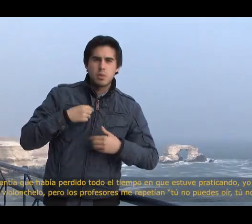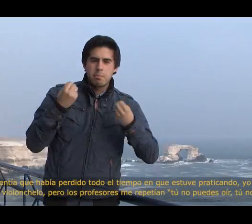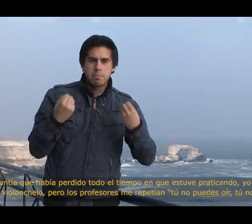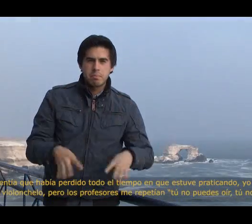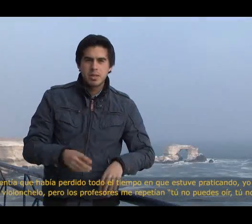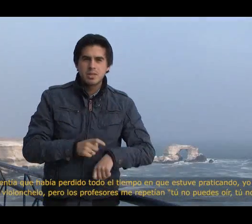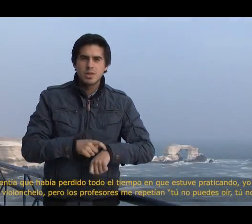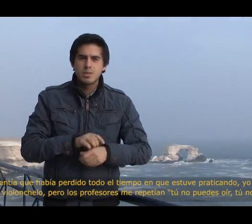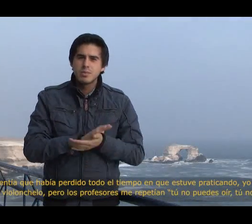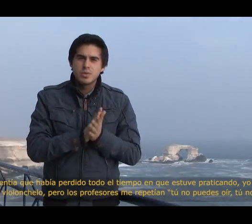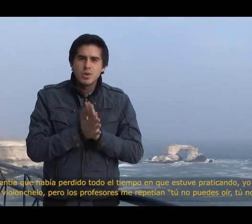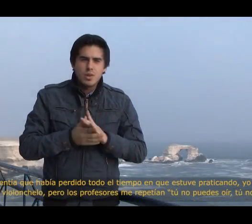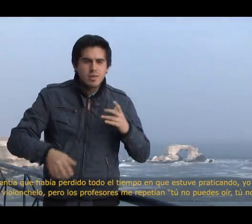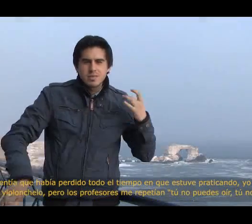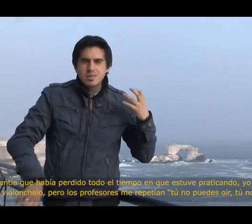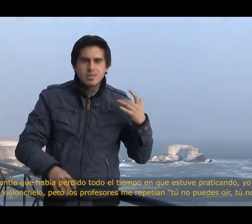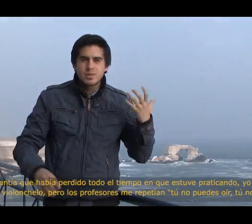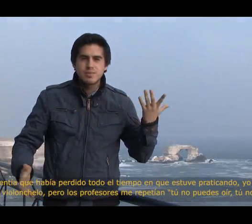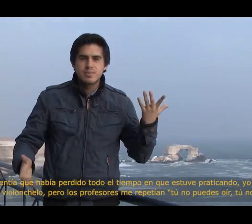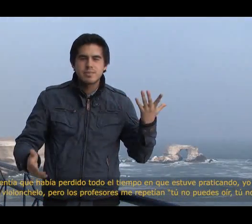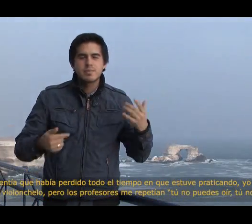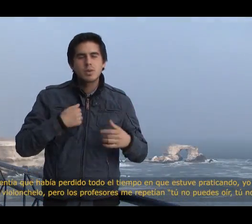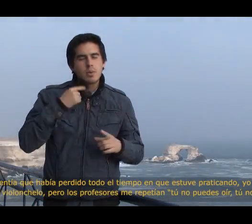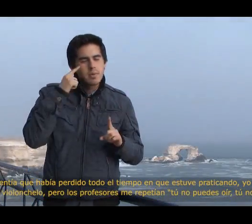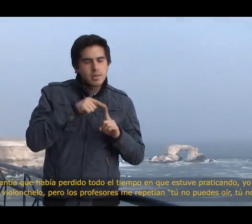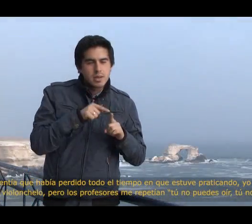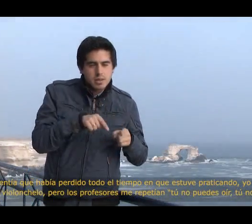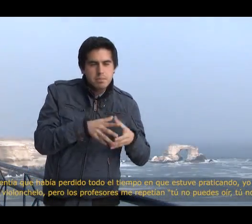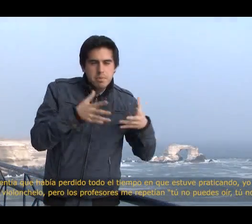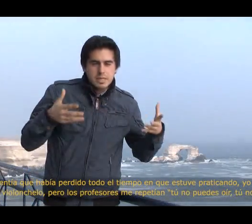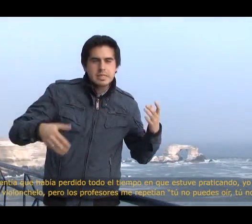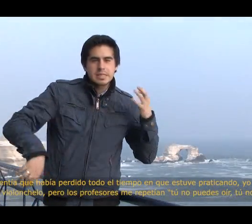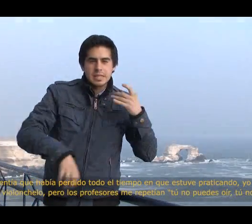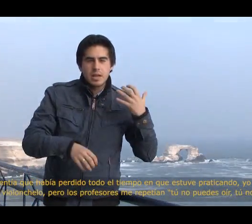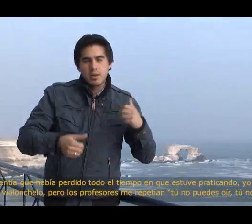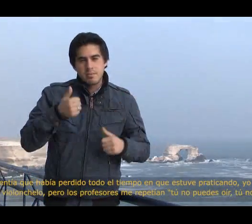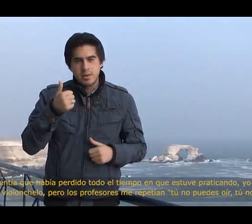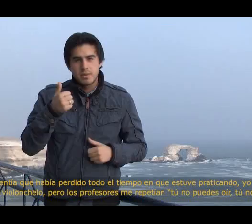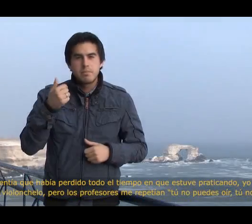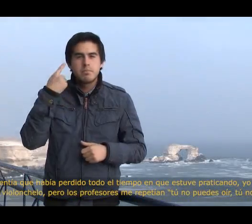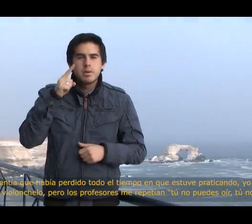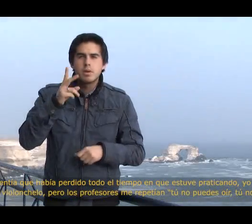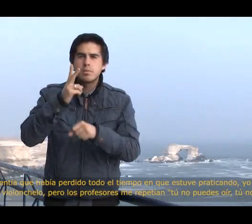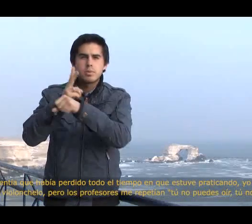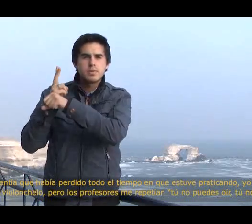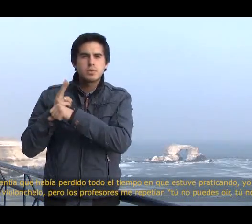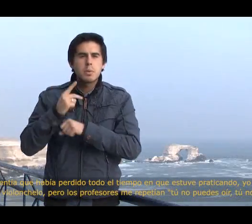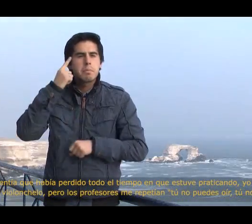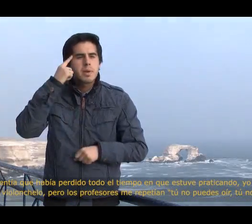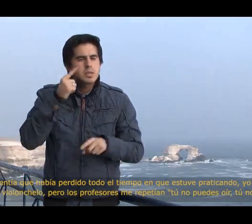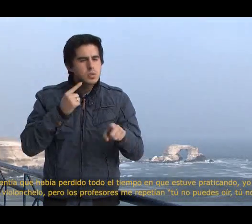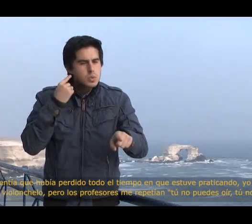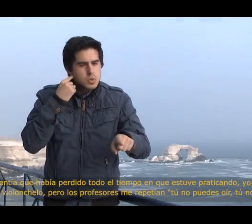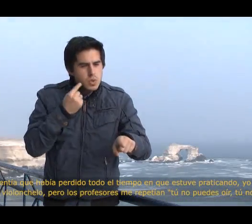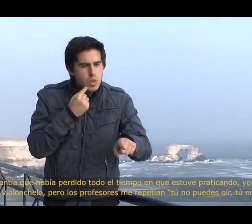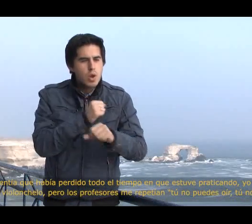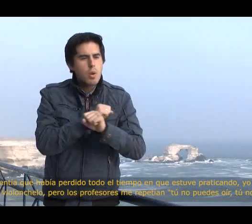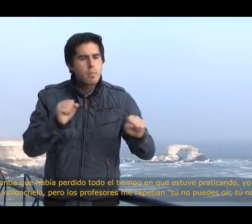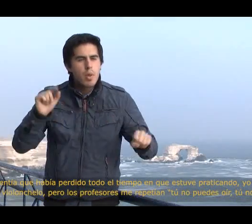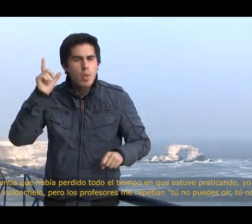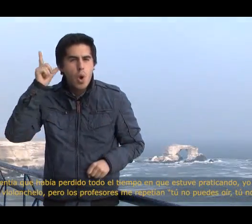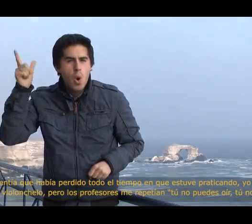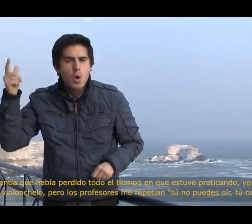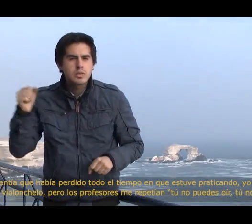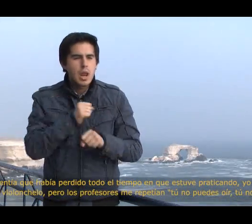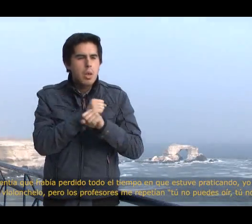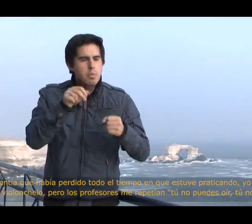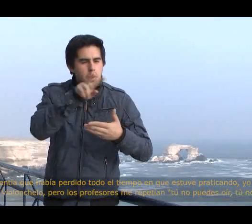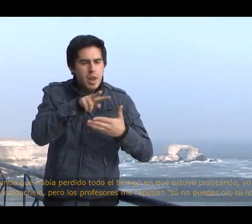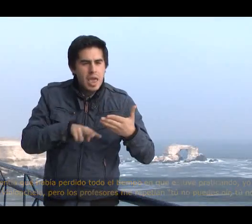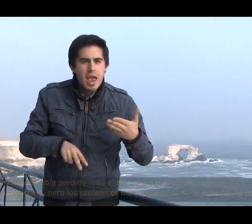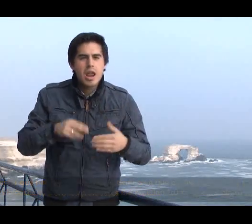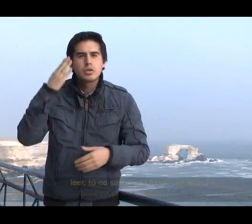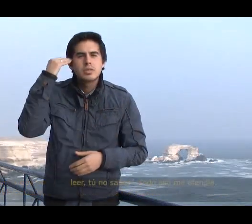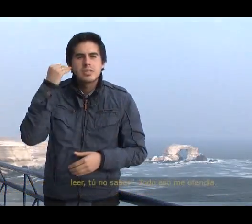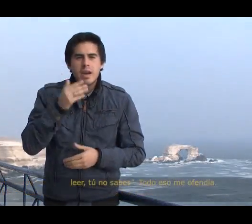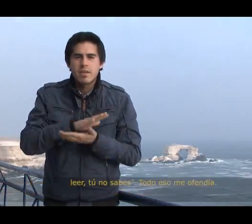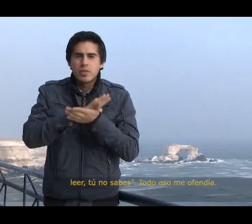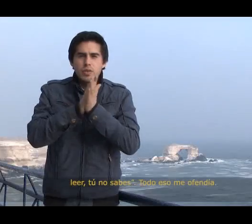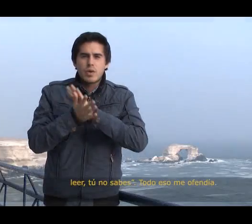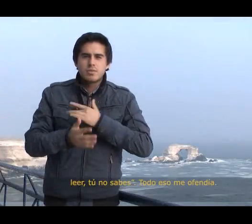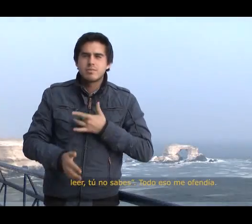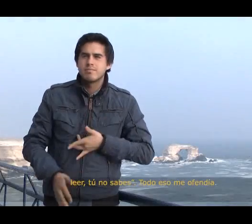I felt like I had wasted all this time while I was practicing. I liked playing the cello, but the teachers kept saying, “You can’t hear, you can’t read, you don’t understand.”